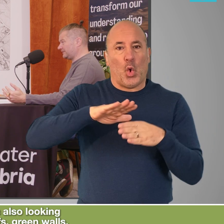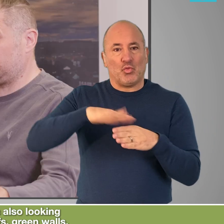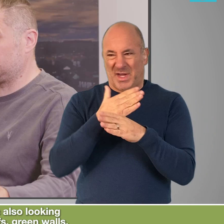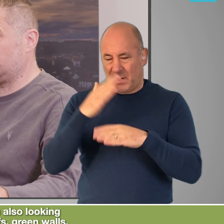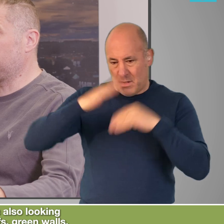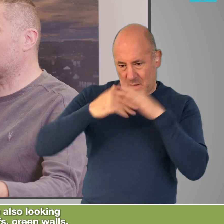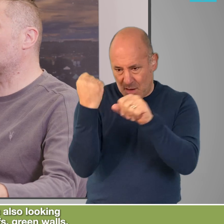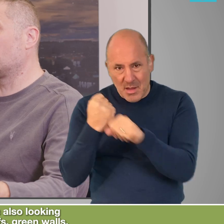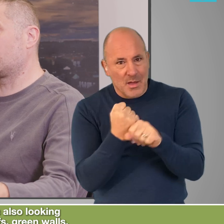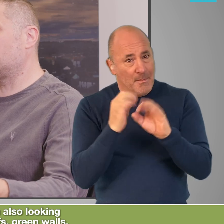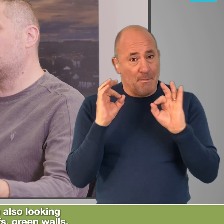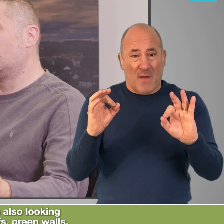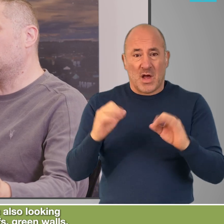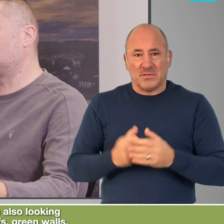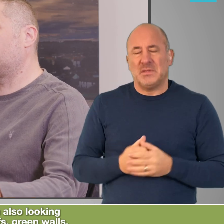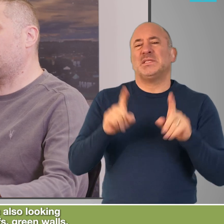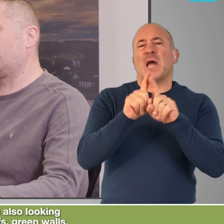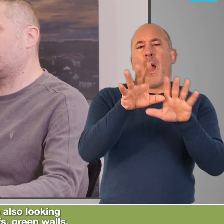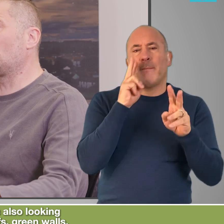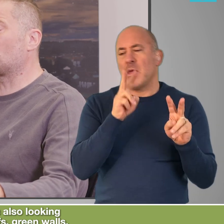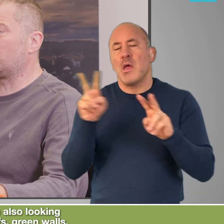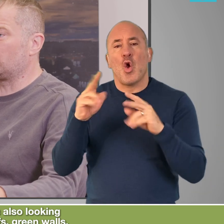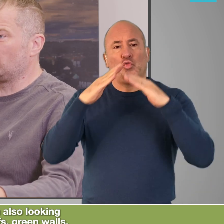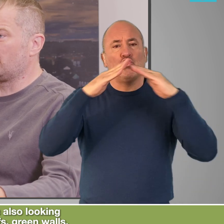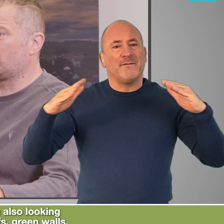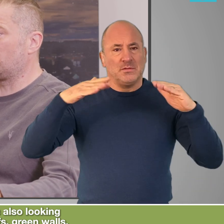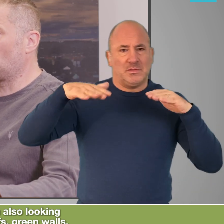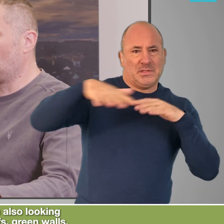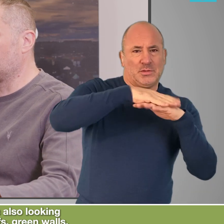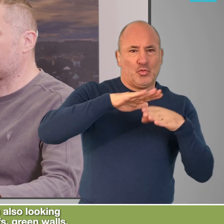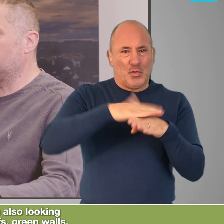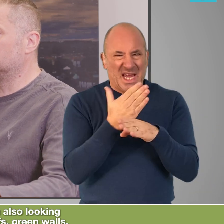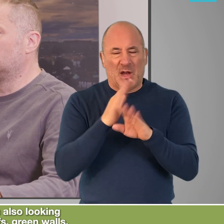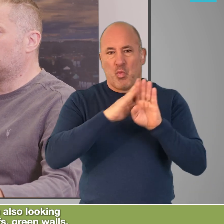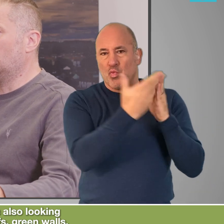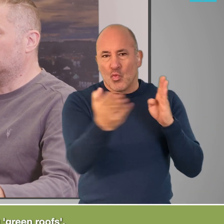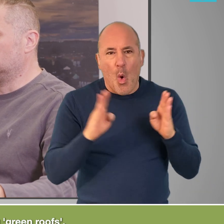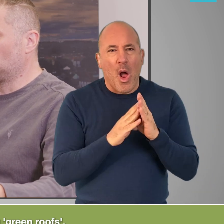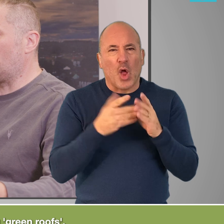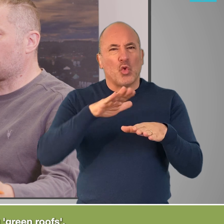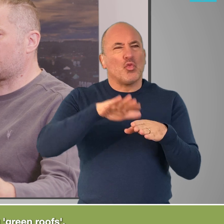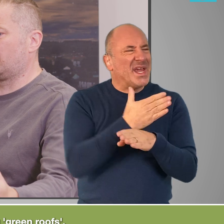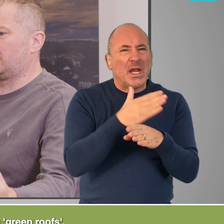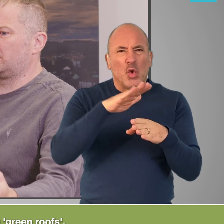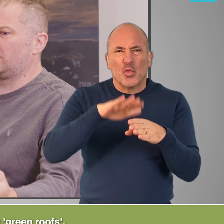Infrastructure. But it's also looking at things like green roofs, green walls, and when we're saying 'green roofs',